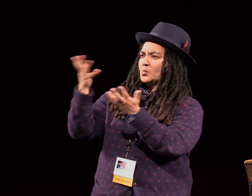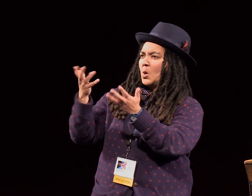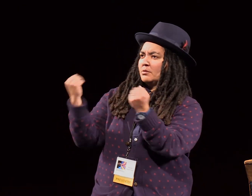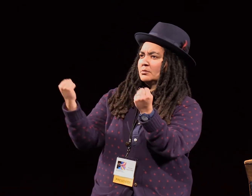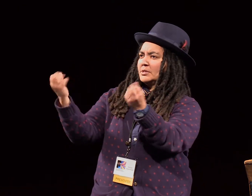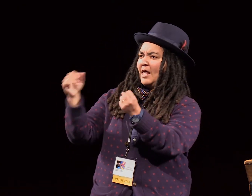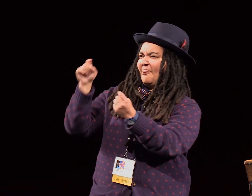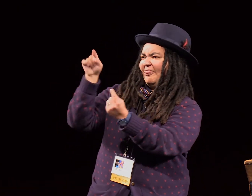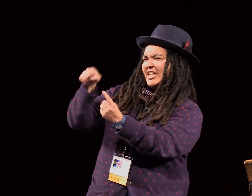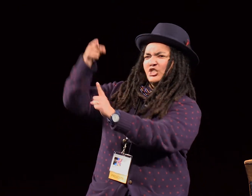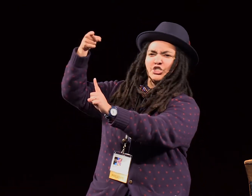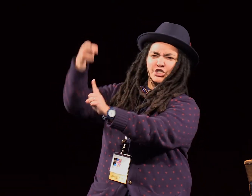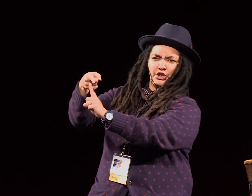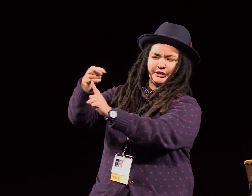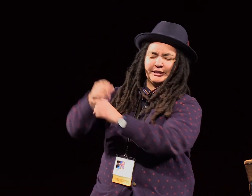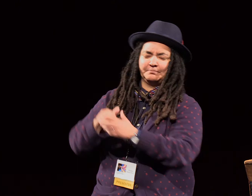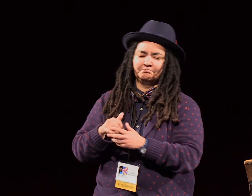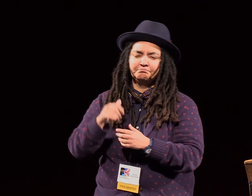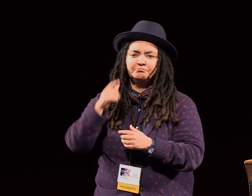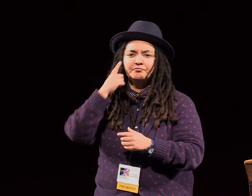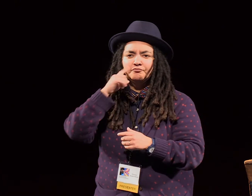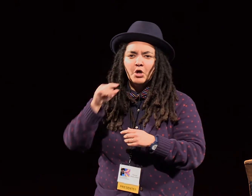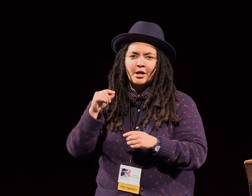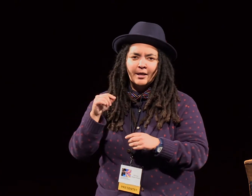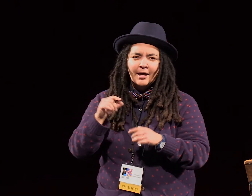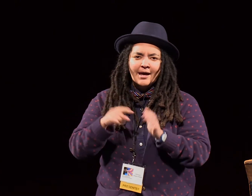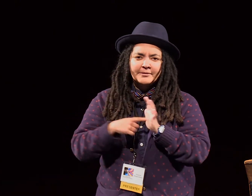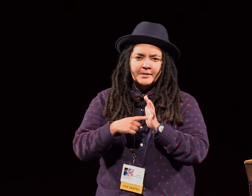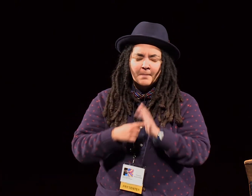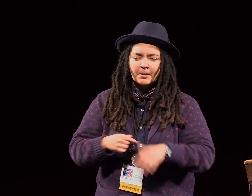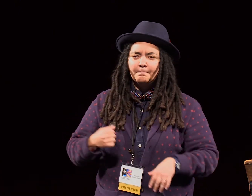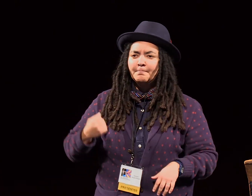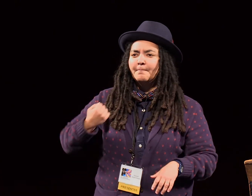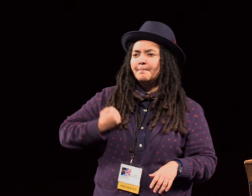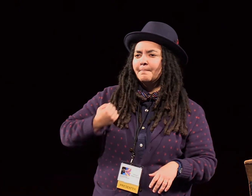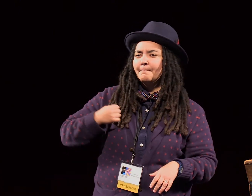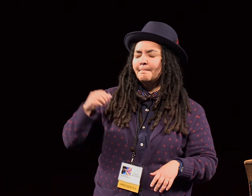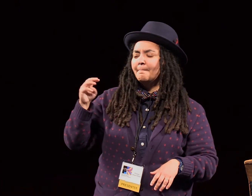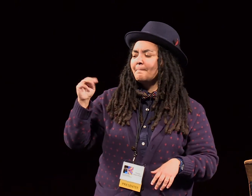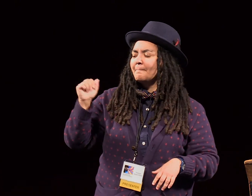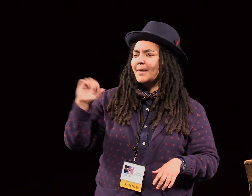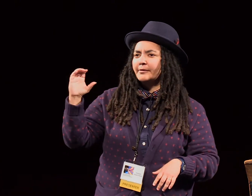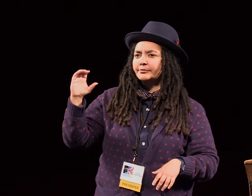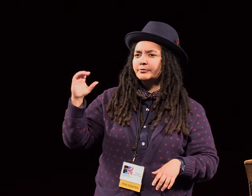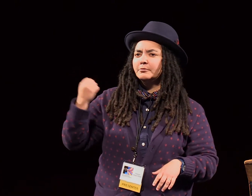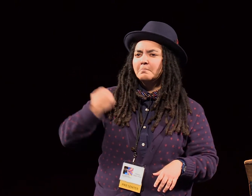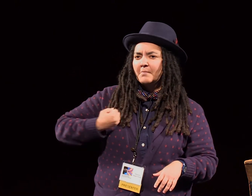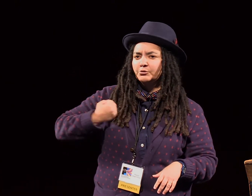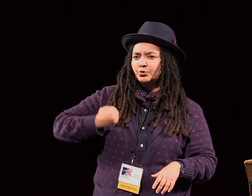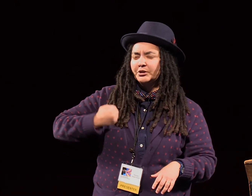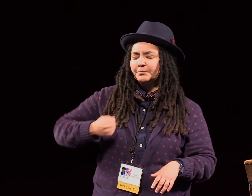People have these expectations of what sign should look like for different genders. An example of this is